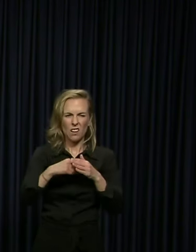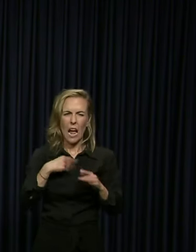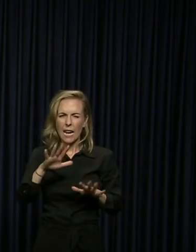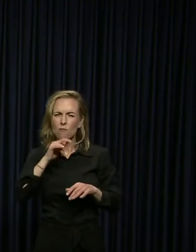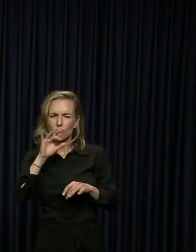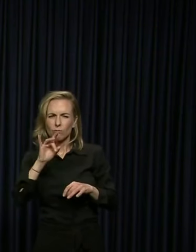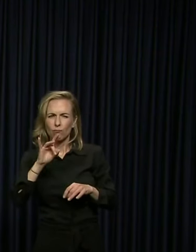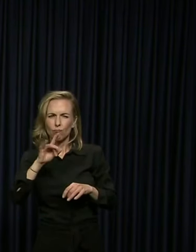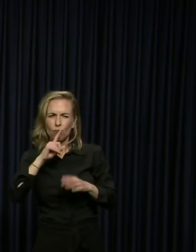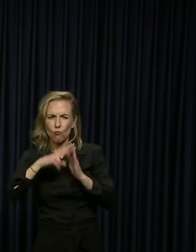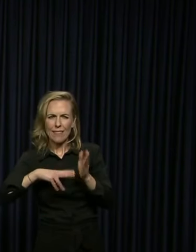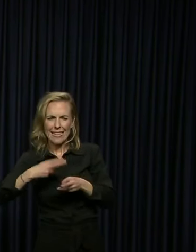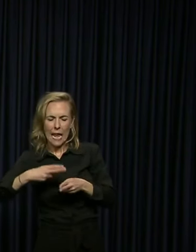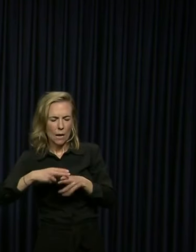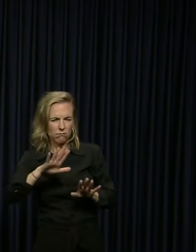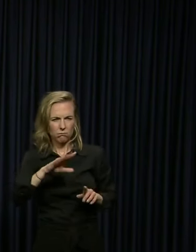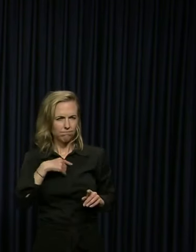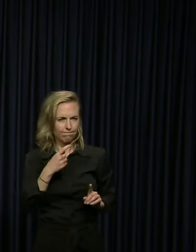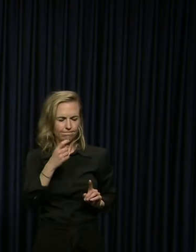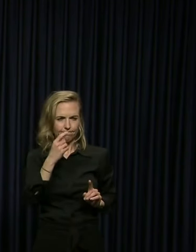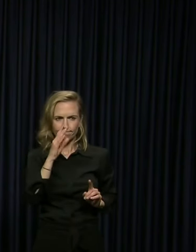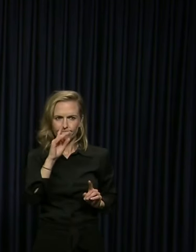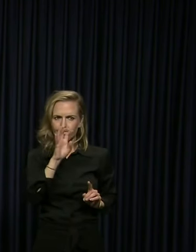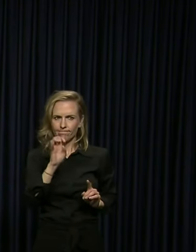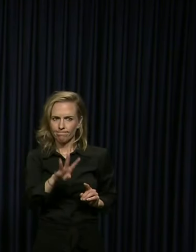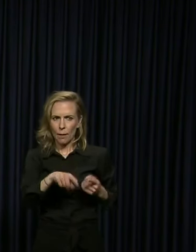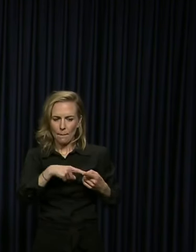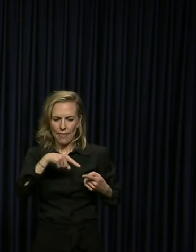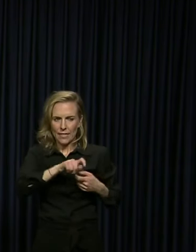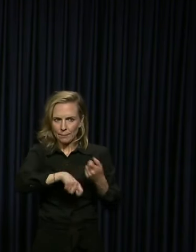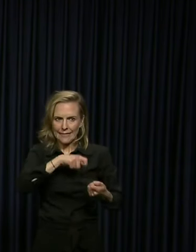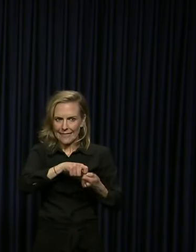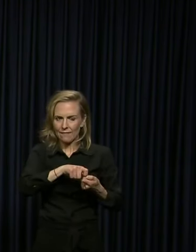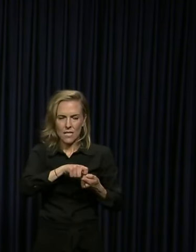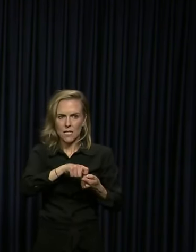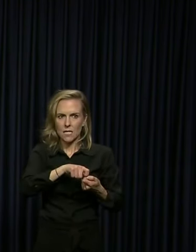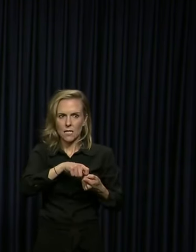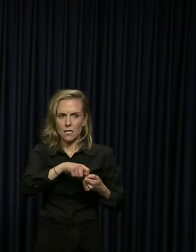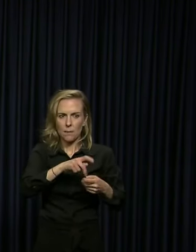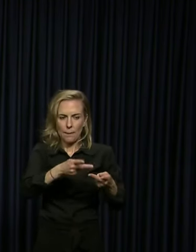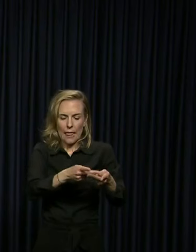MORGAN. WE GOT A QUESTION FROM A READER WHO WAS WONDERING IF YOU